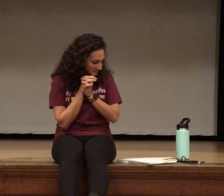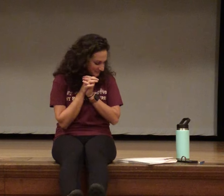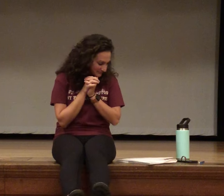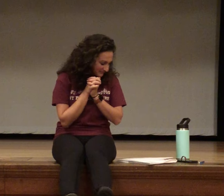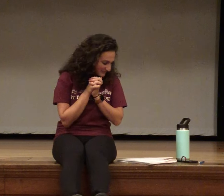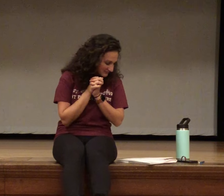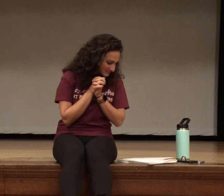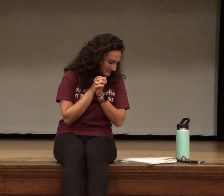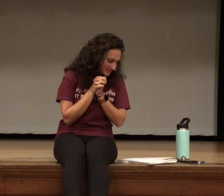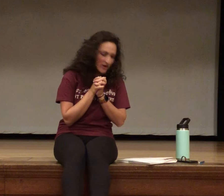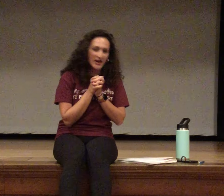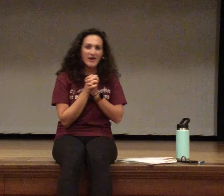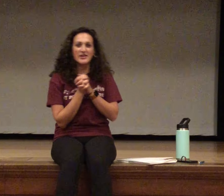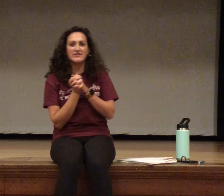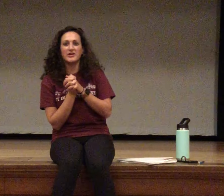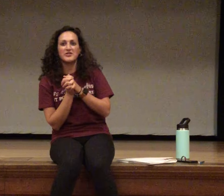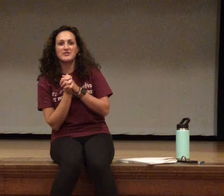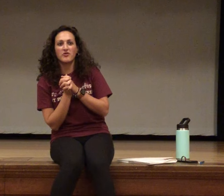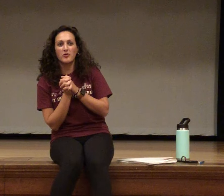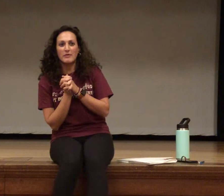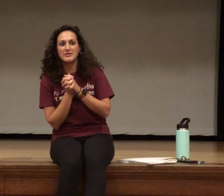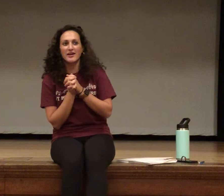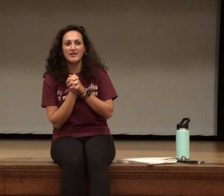um all right how do you guys feeling you guys overwhelmed yet